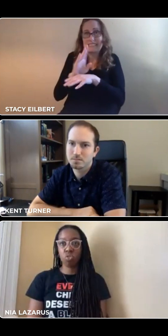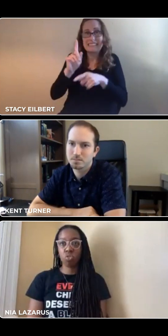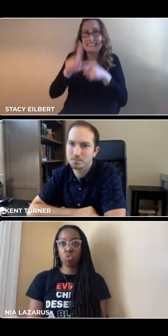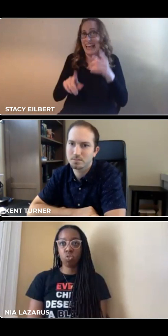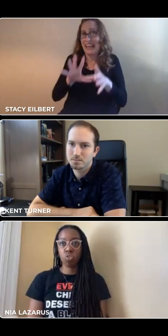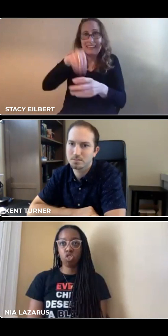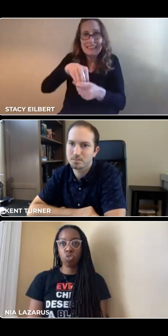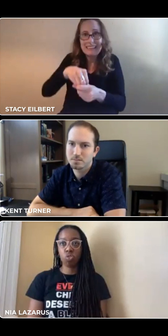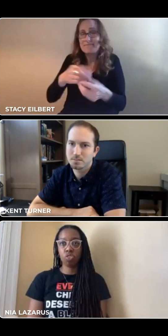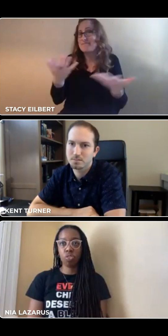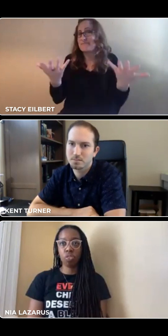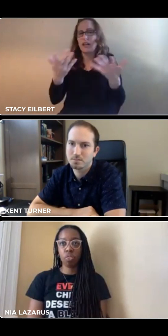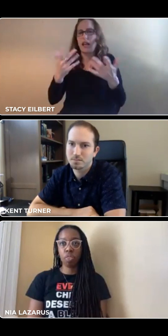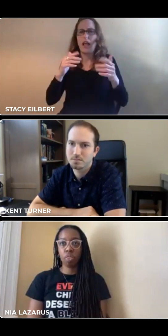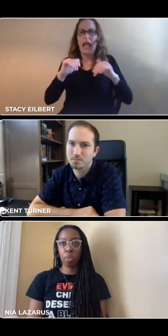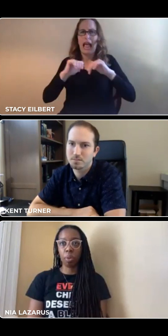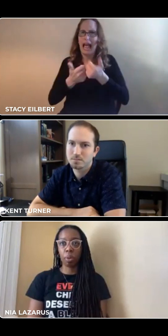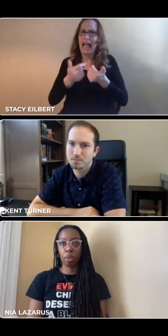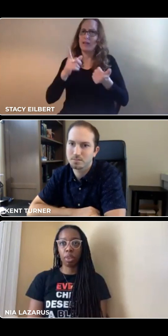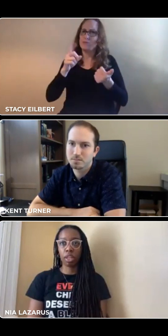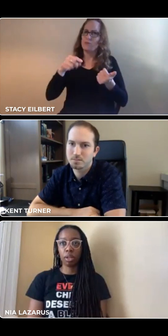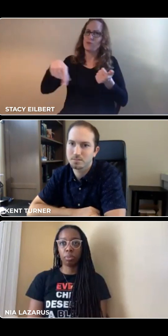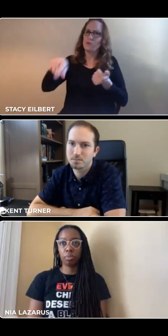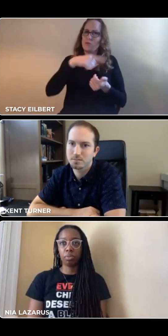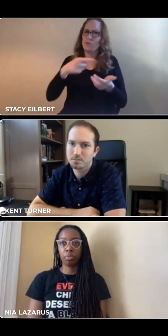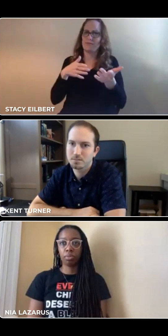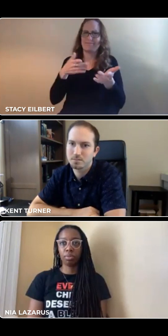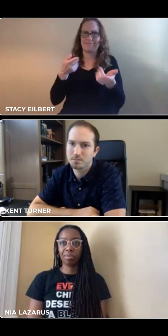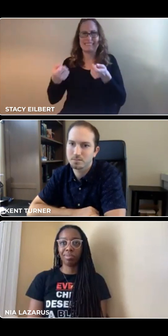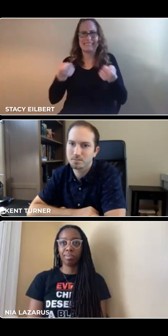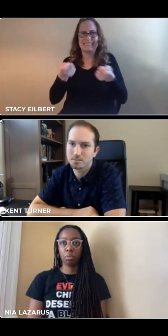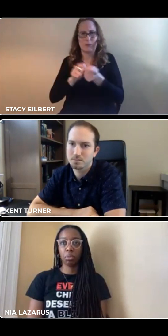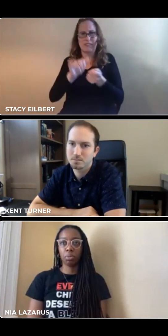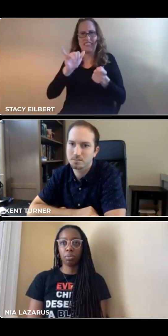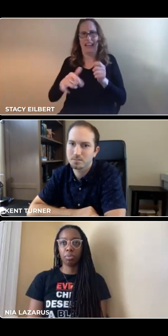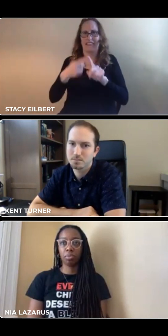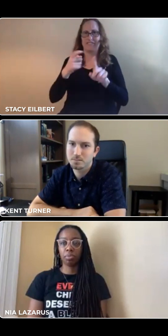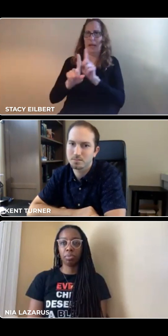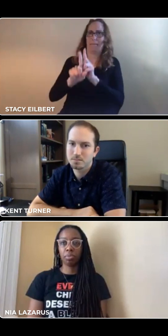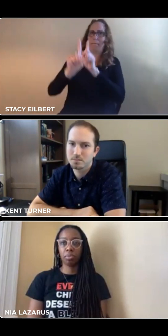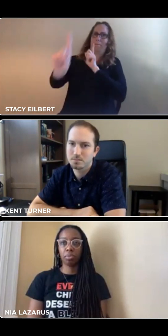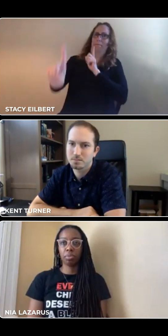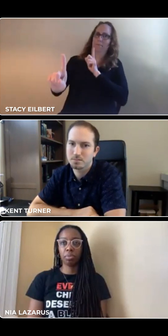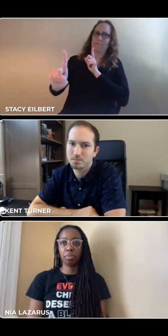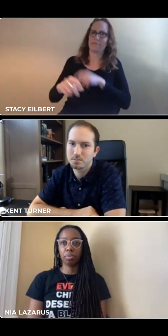Some may have family members that cannot communicate with them or just aren't very involved.